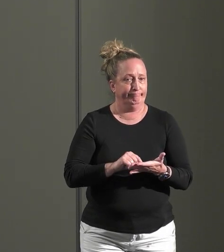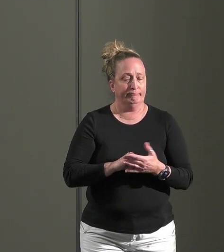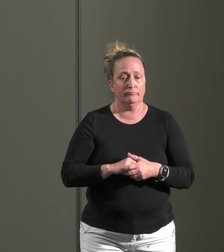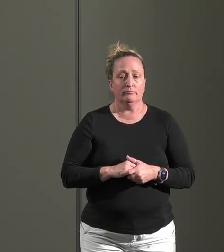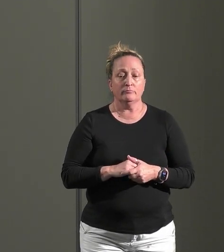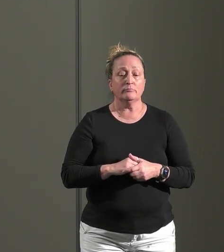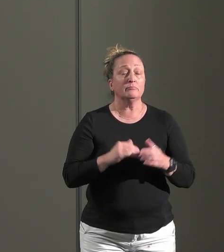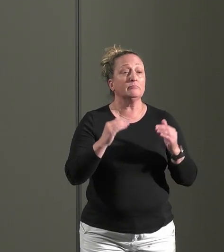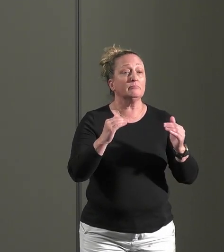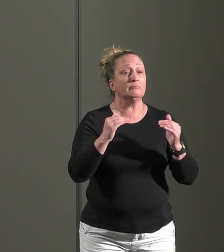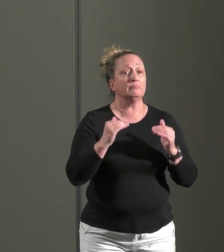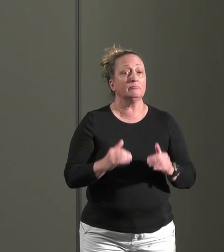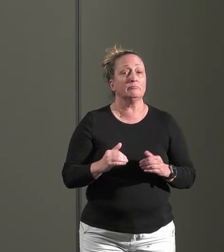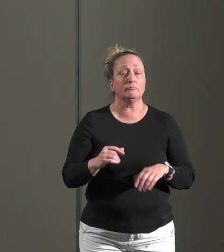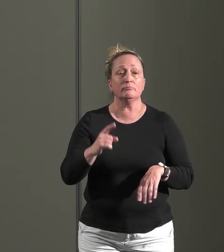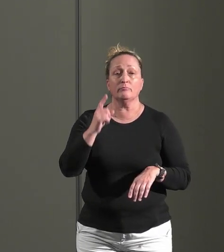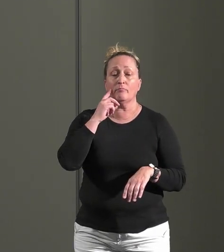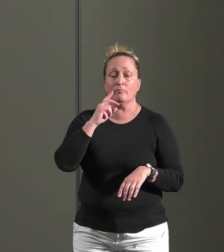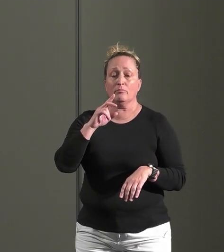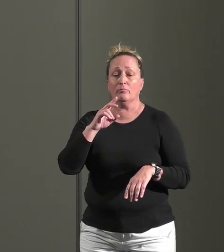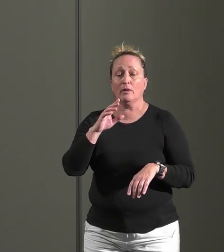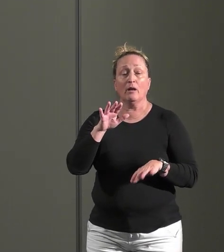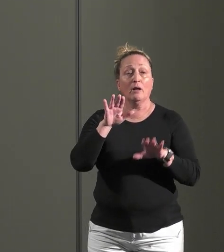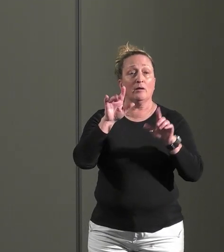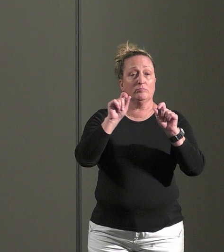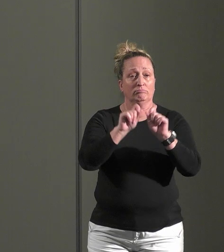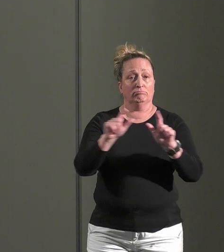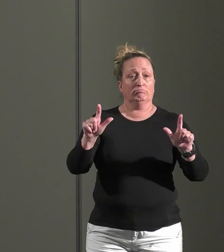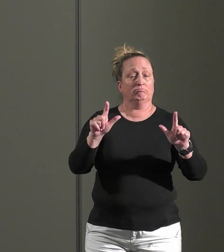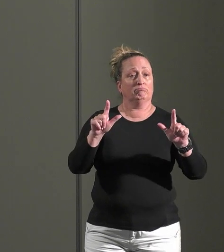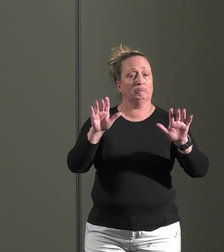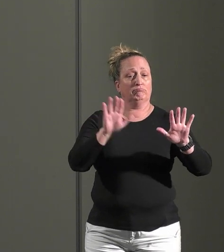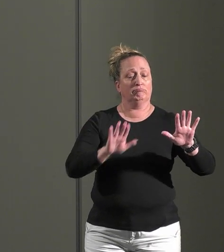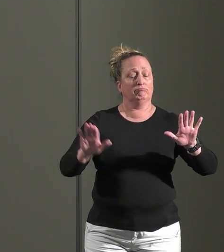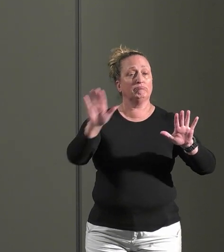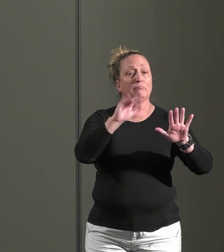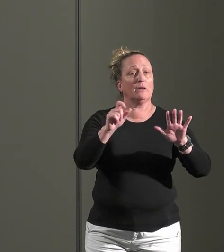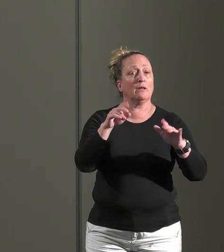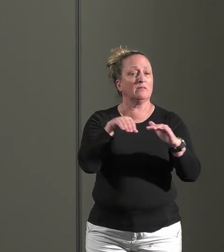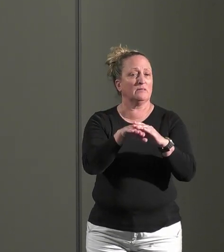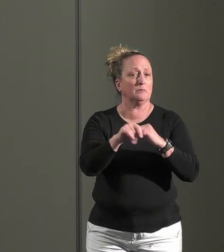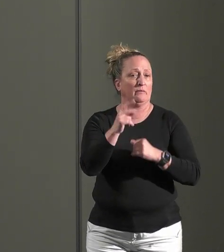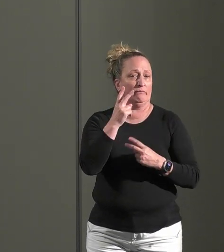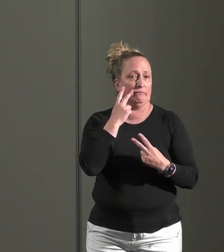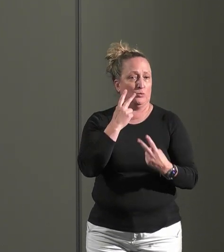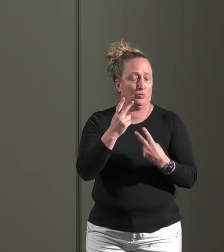The next step is the visual layout and accessibility view that is created by